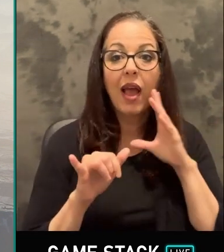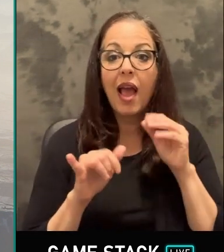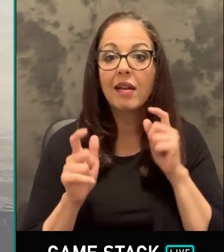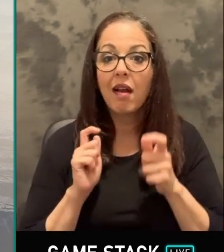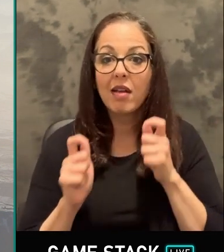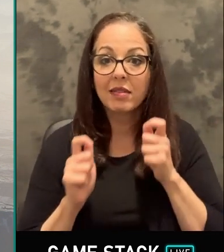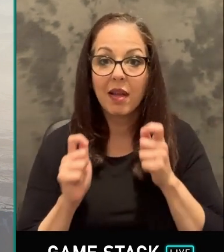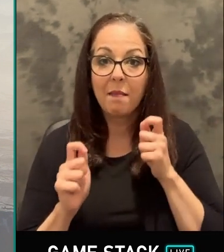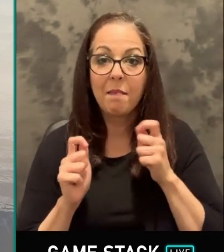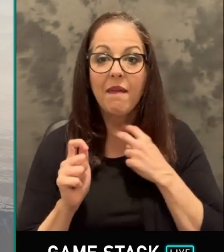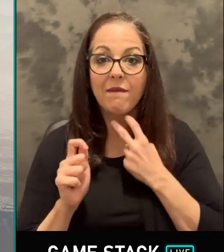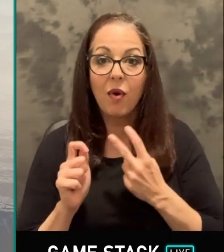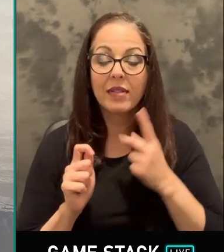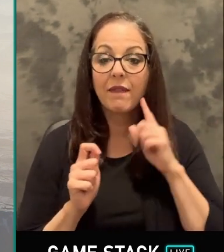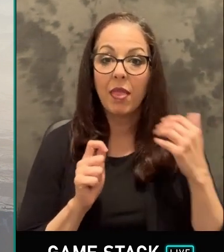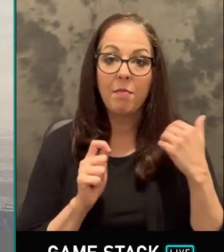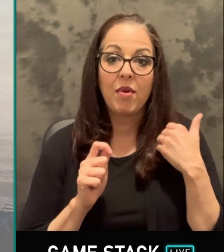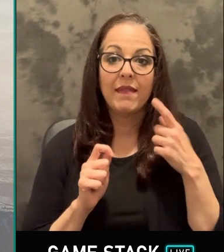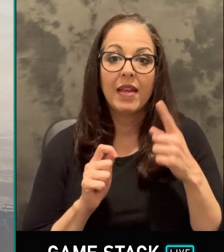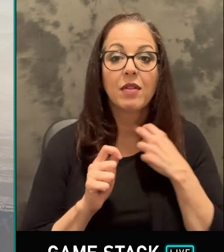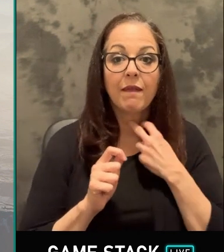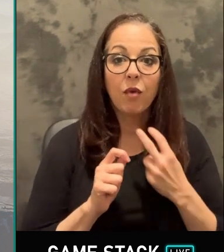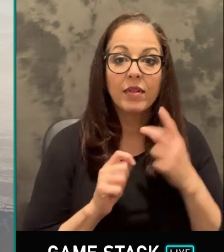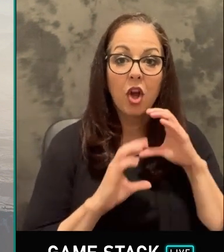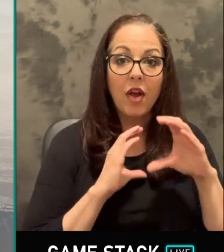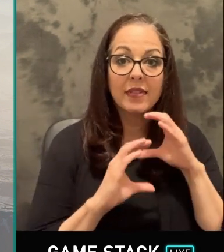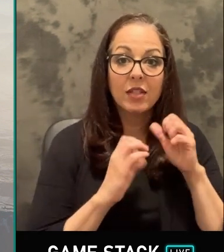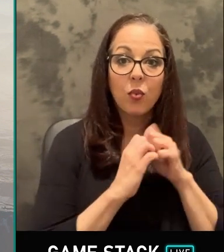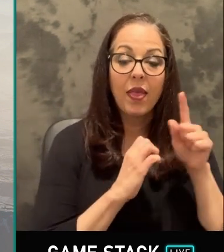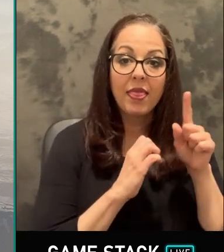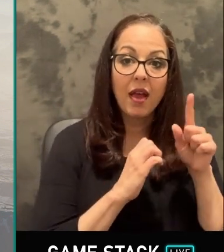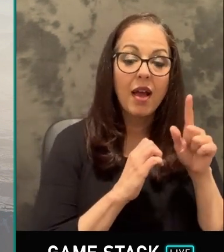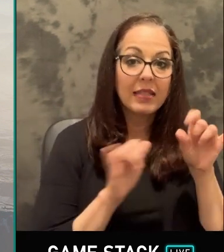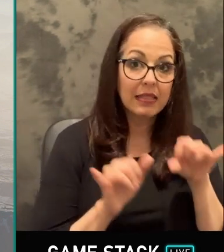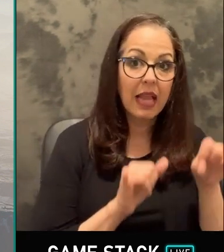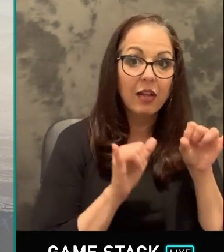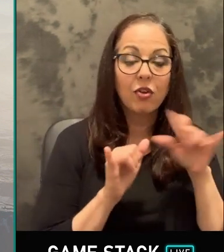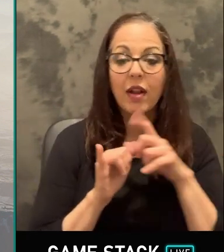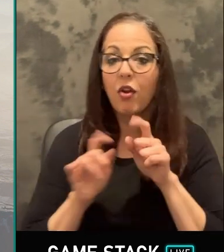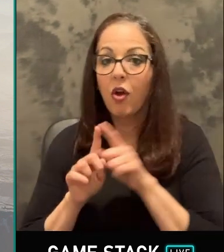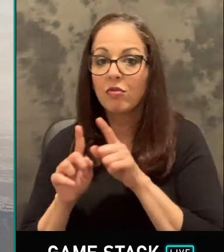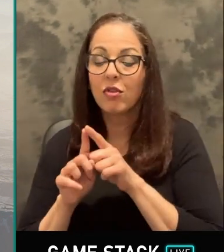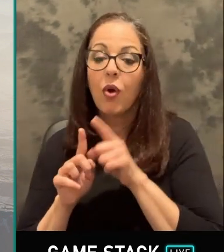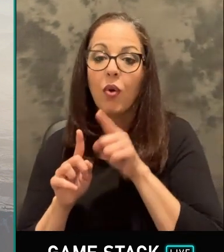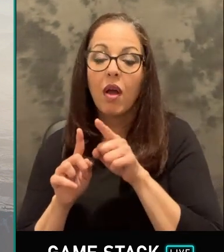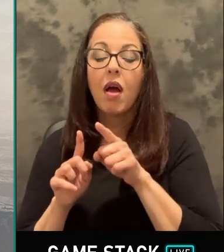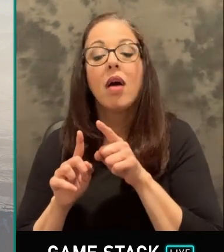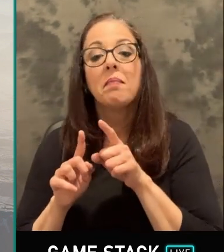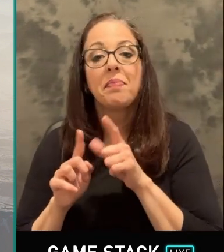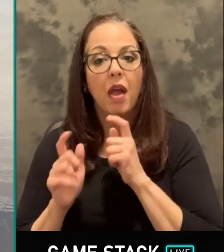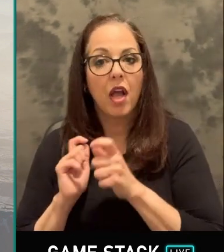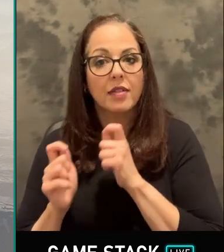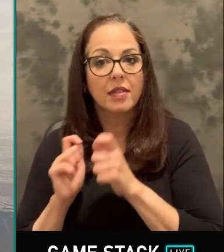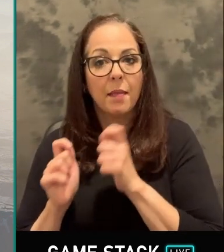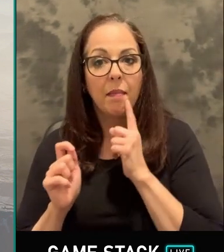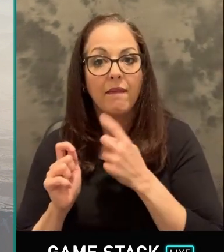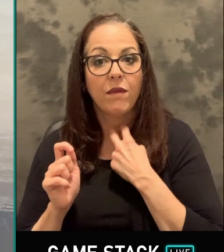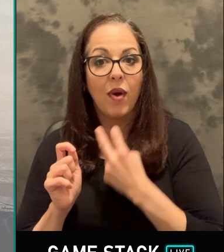you hear a conversation between a standard and custom voice. Standard is offering many different speakers and it was a